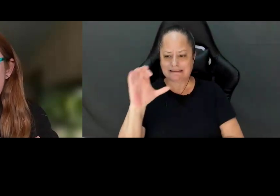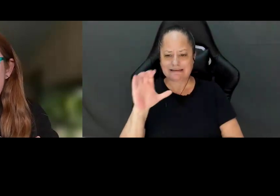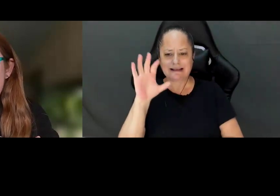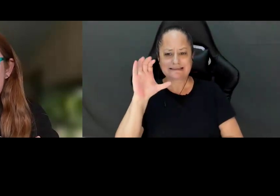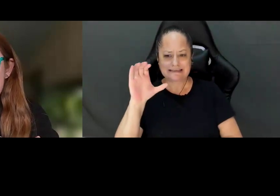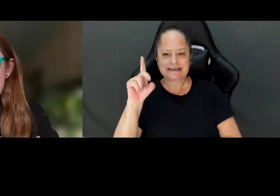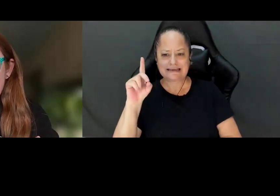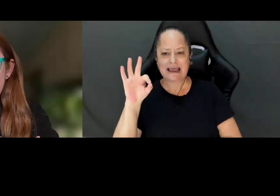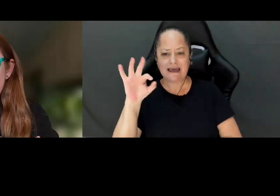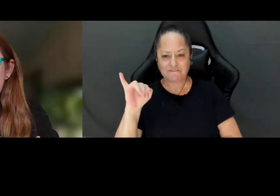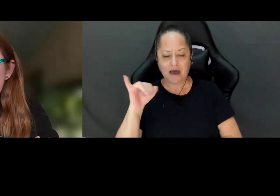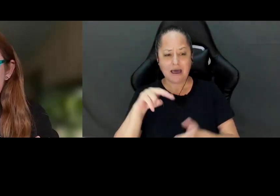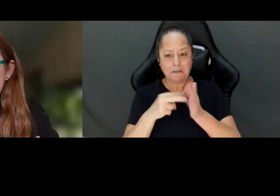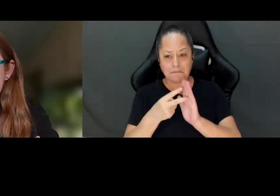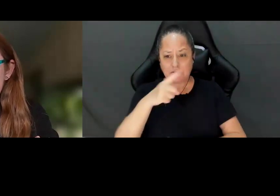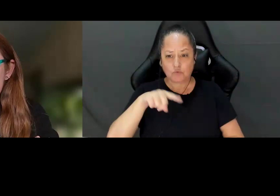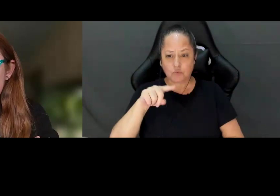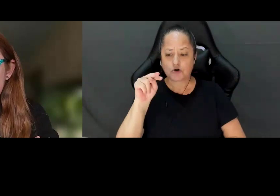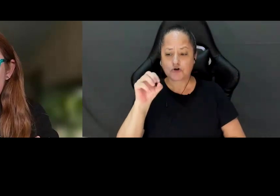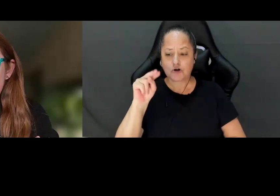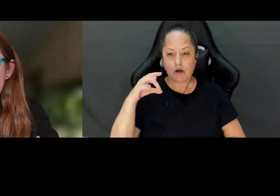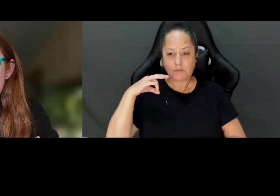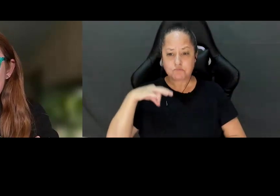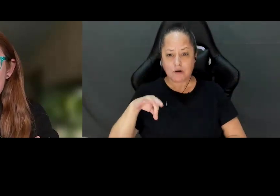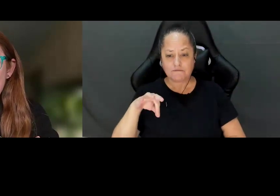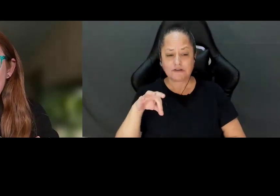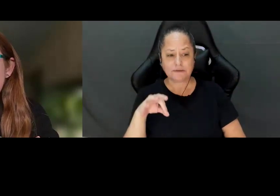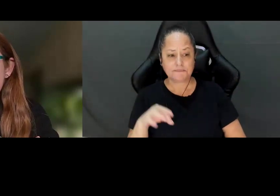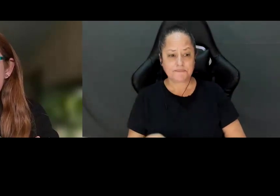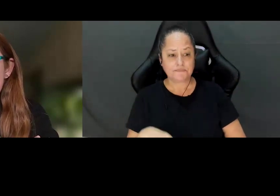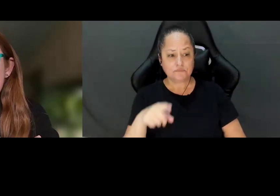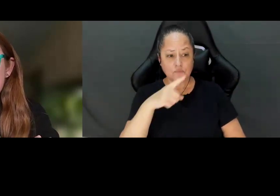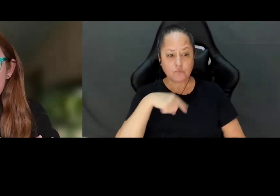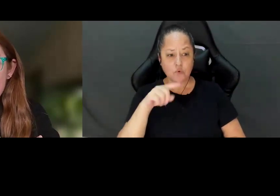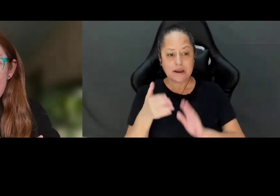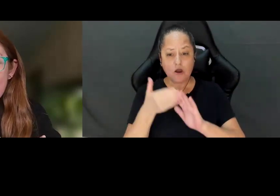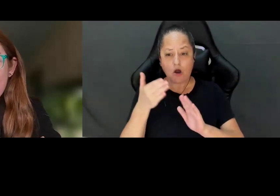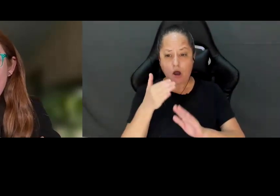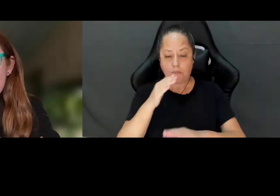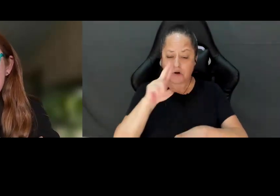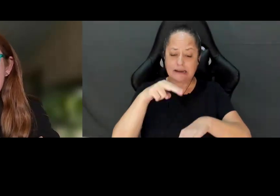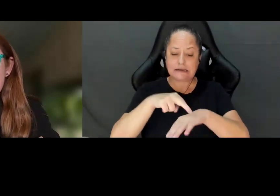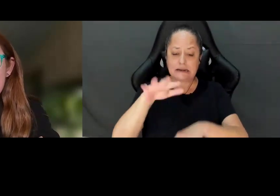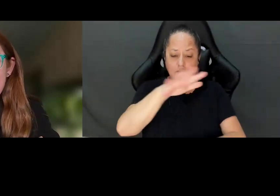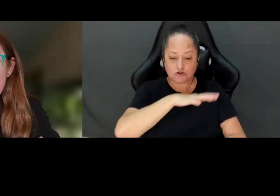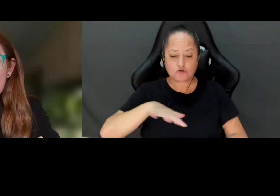That means that we are a non profit, and we operate nationally across the United States.